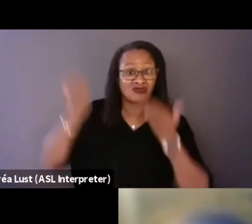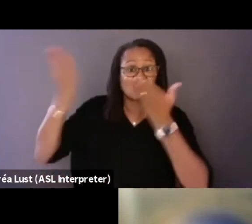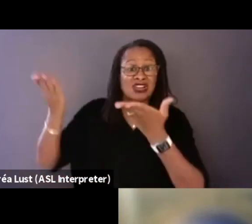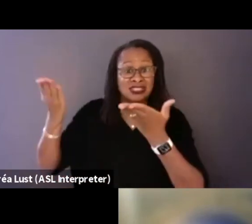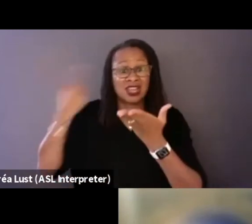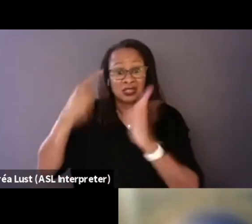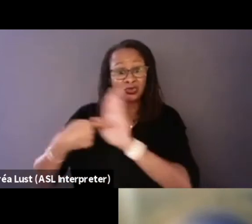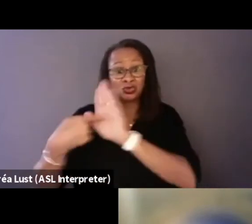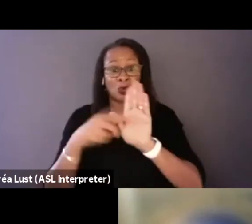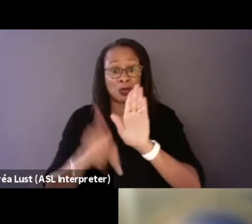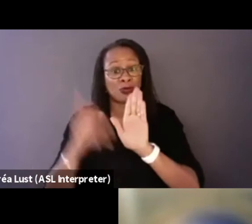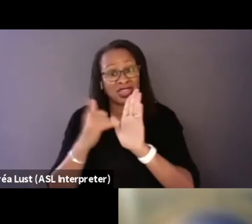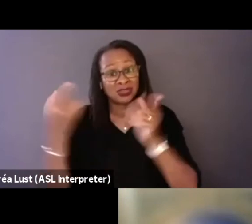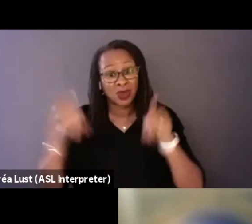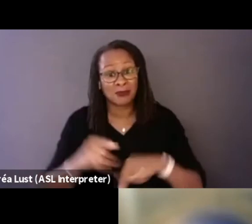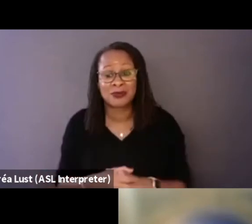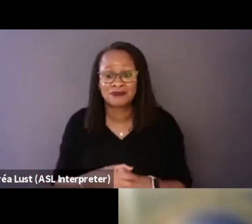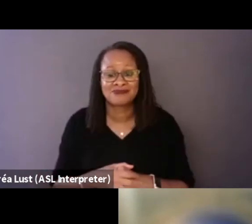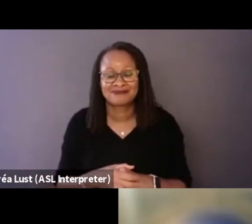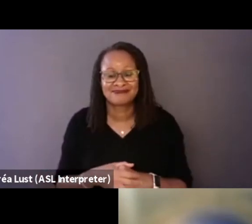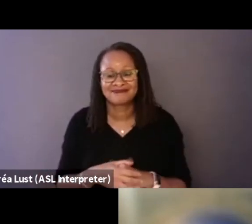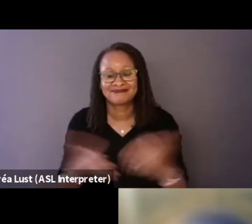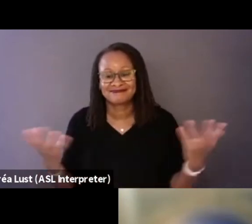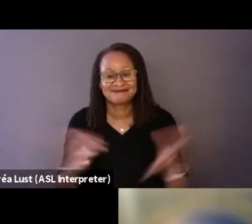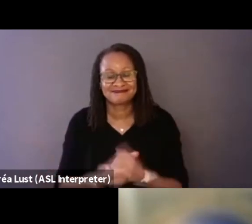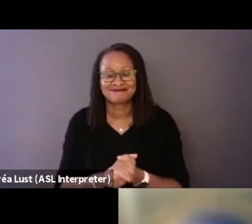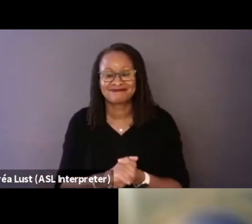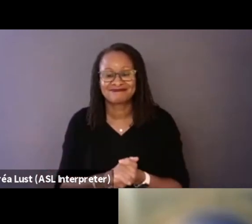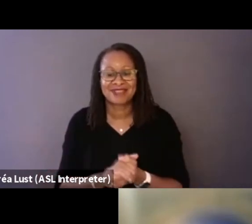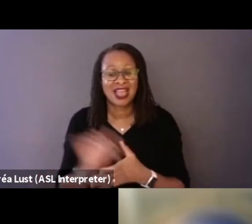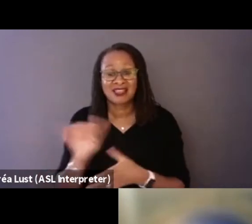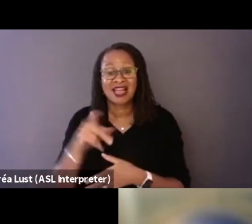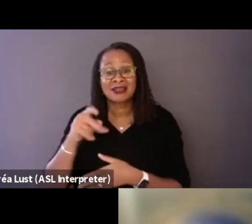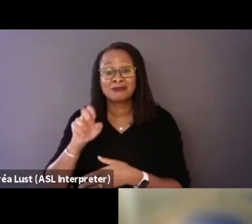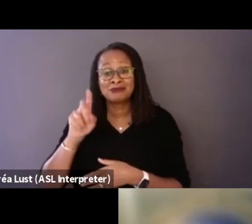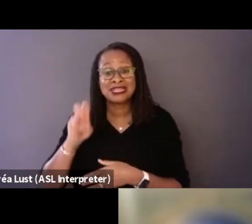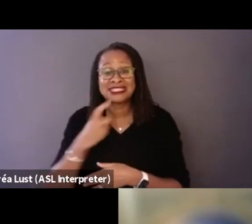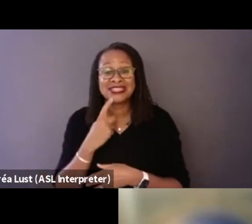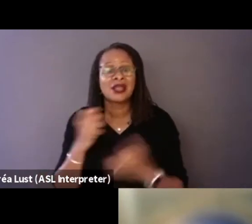So that that's what happened. And like Pete said, it took also a lot of conversations from my part